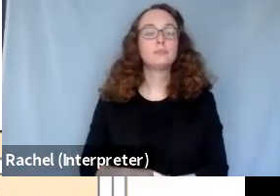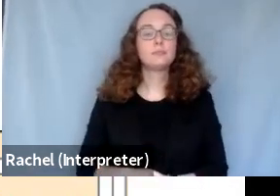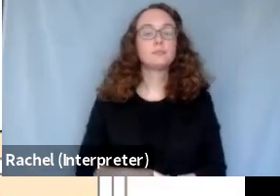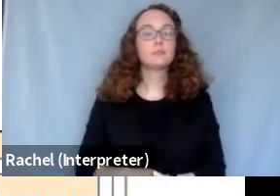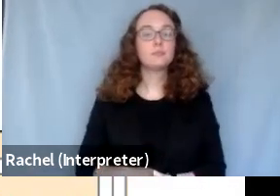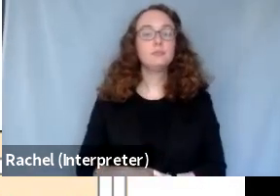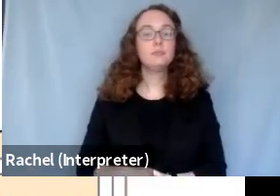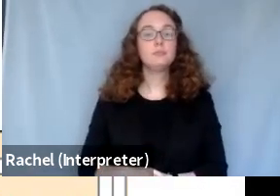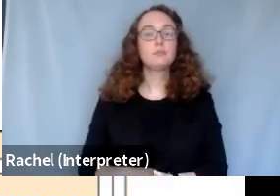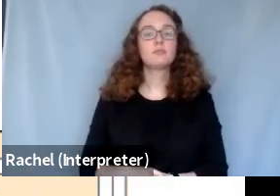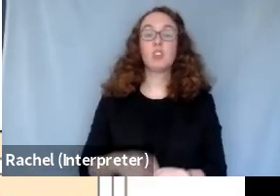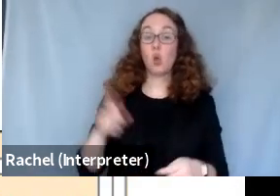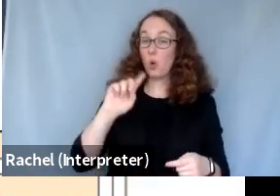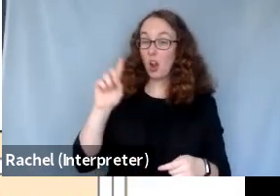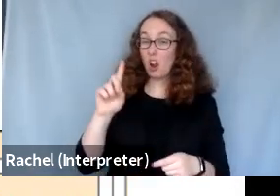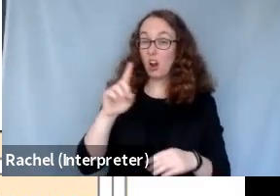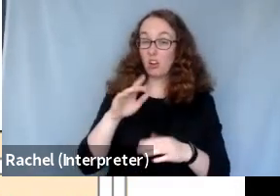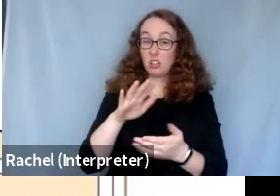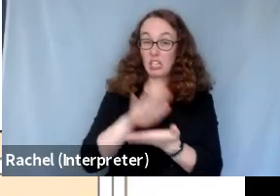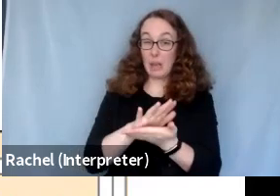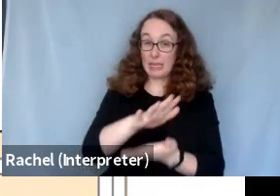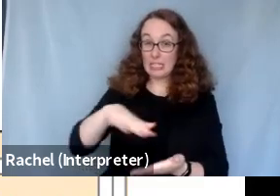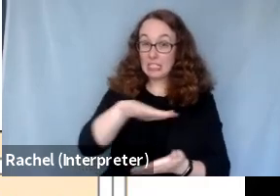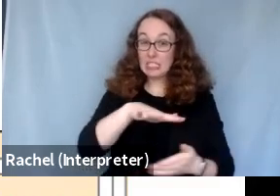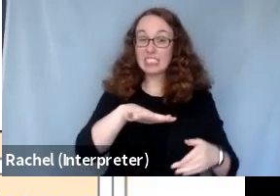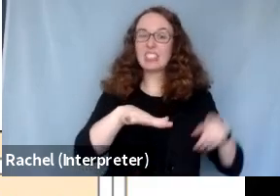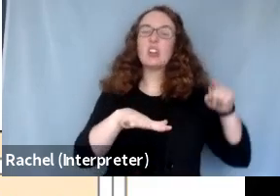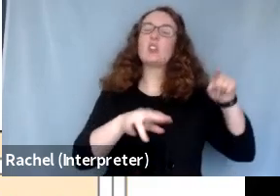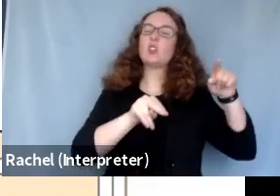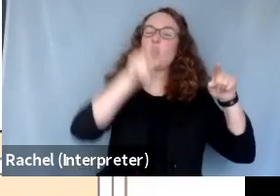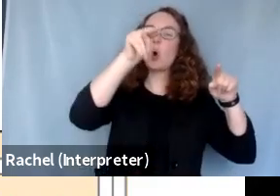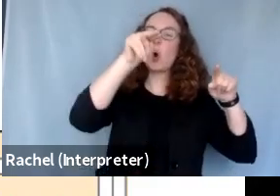northernmost part of the campus. Right across from the cafeteria